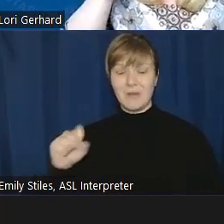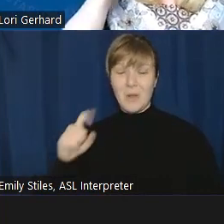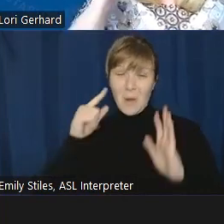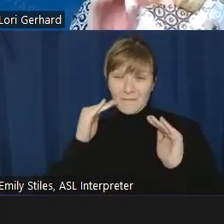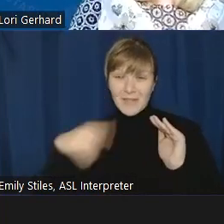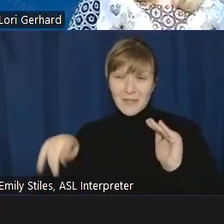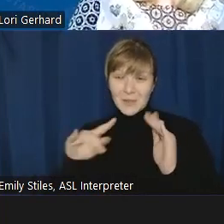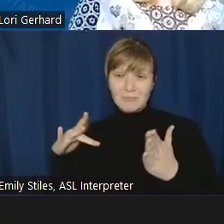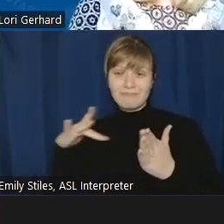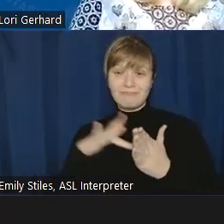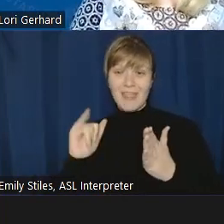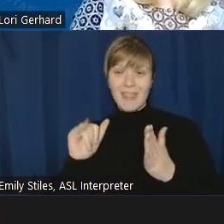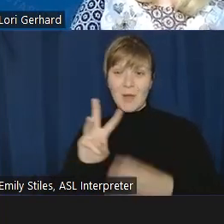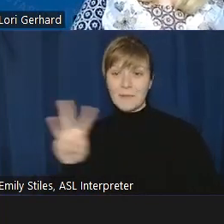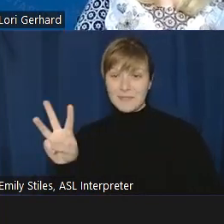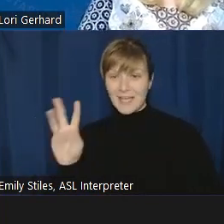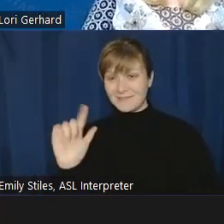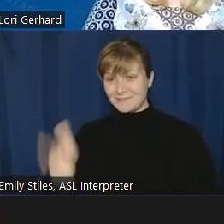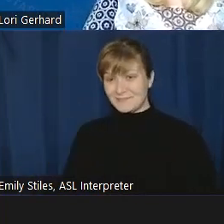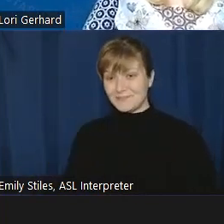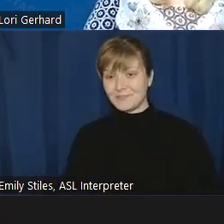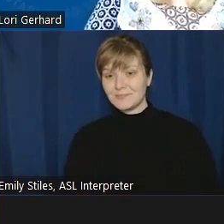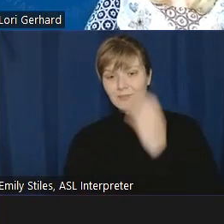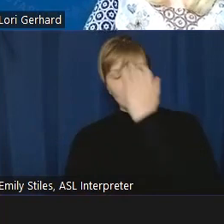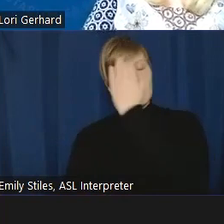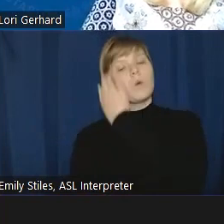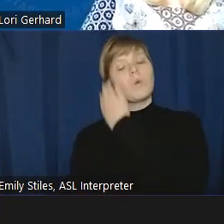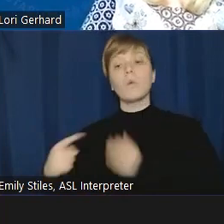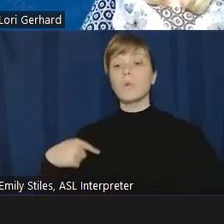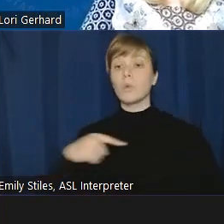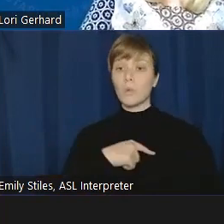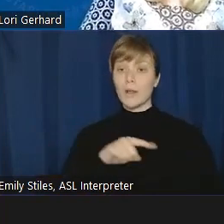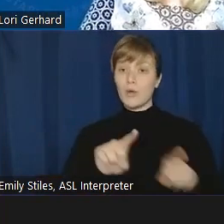address again in the chat so you can be in touch with us and get periodic updates.